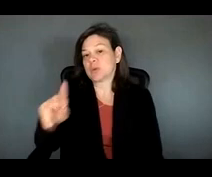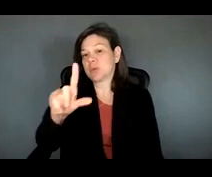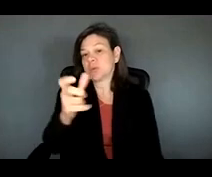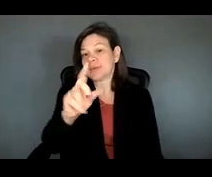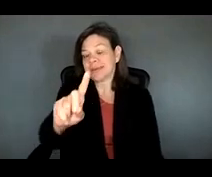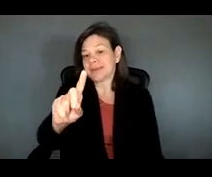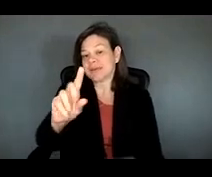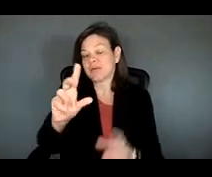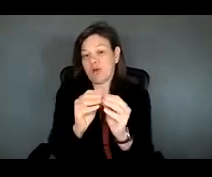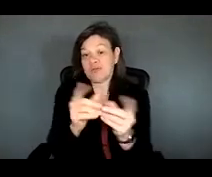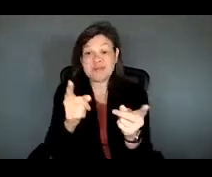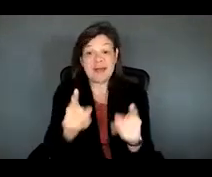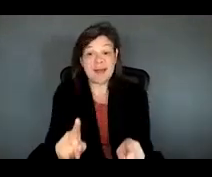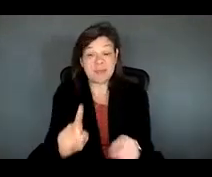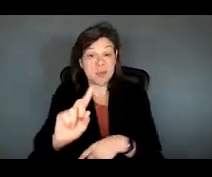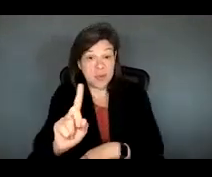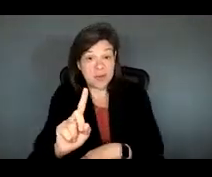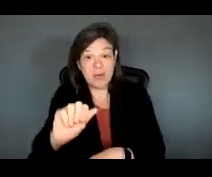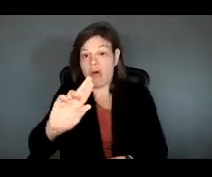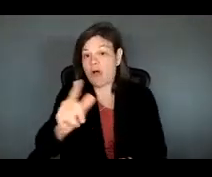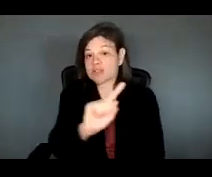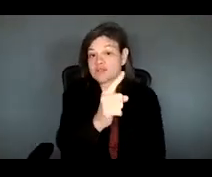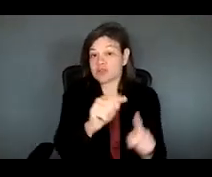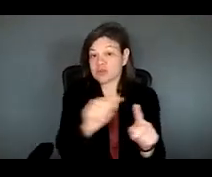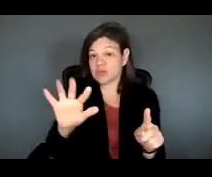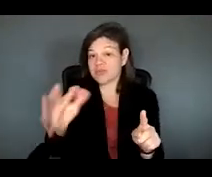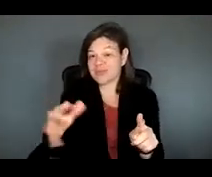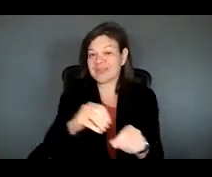which is taking place August 1-5 in Raleigh, North Carolina.